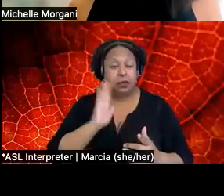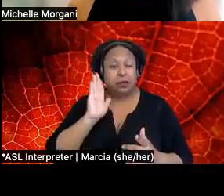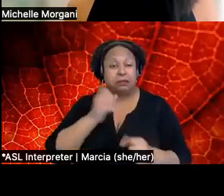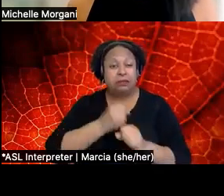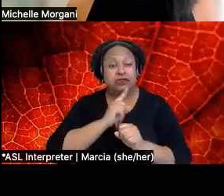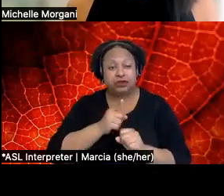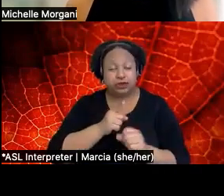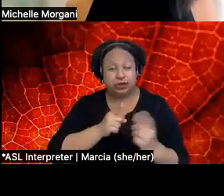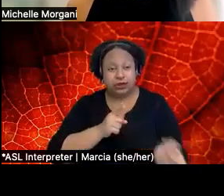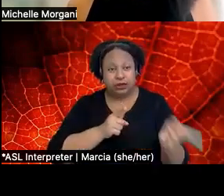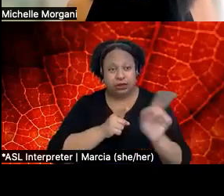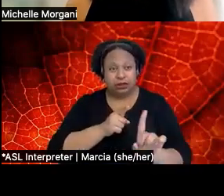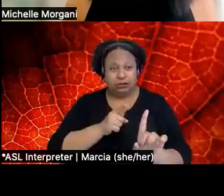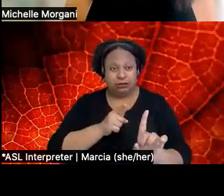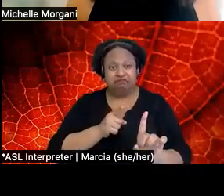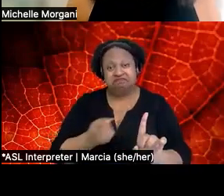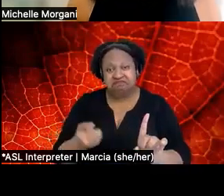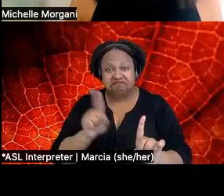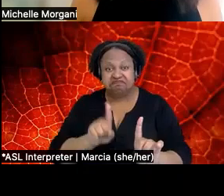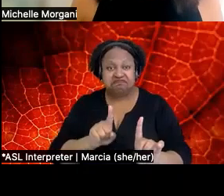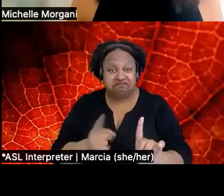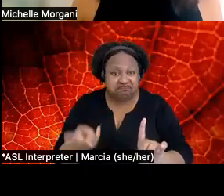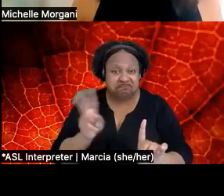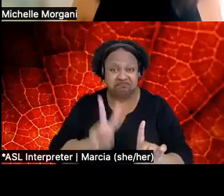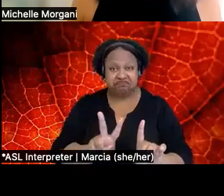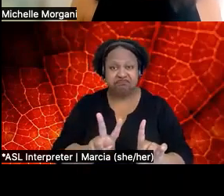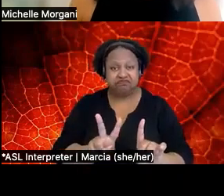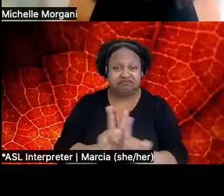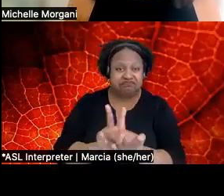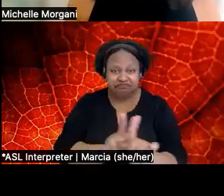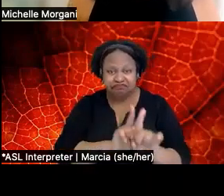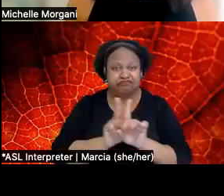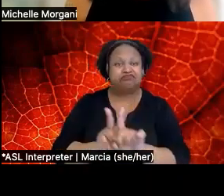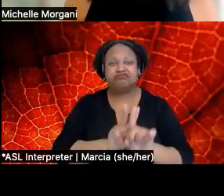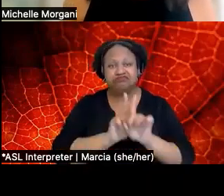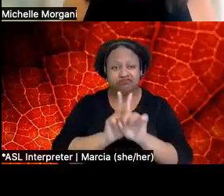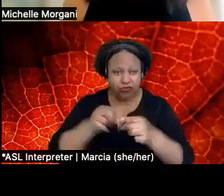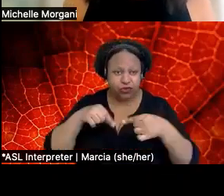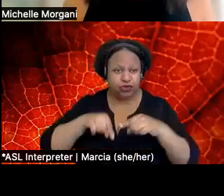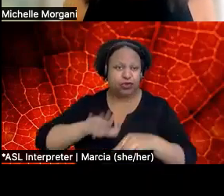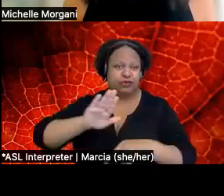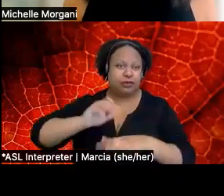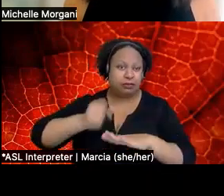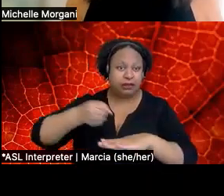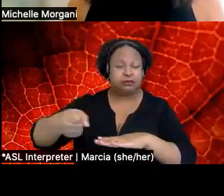an interpreter or two that was present with them during the duration of their placements or that